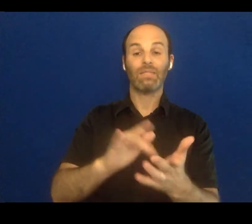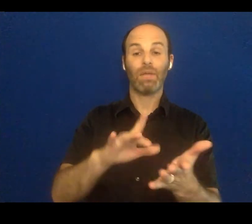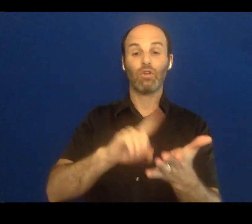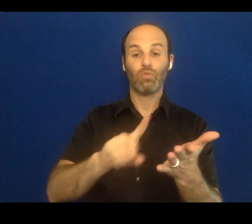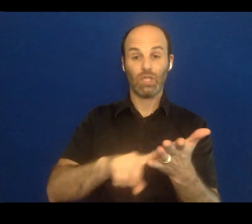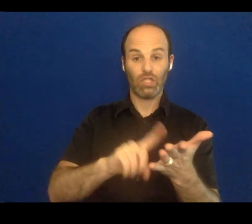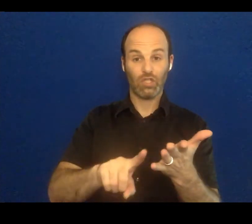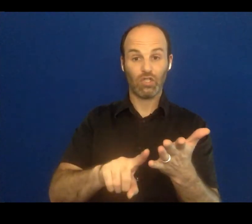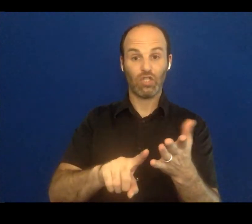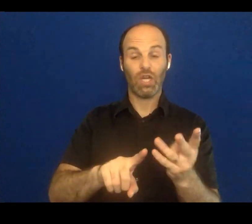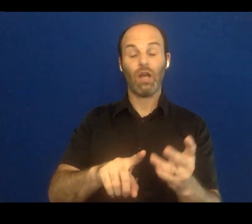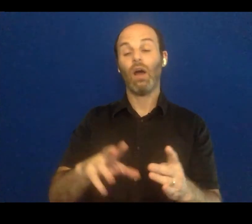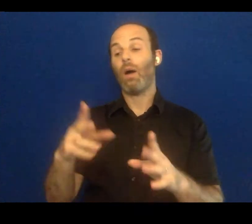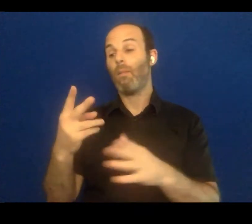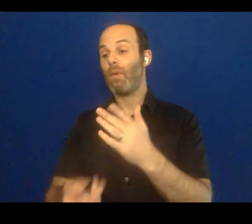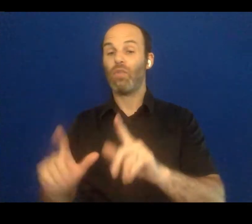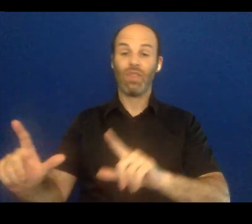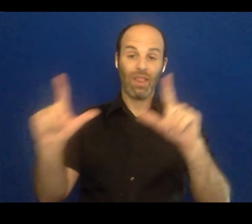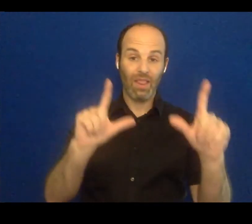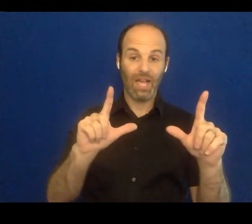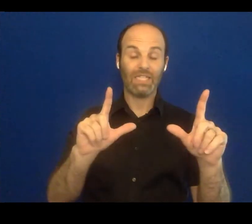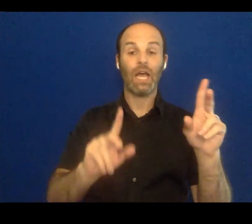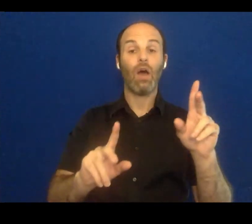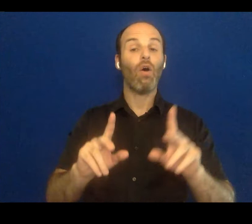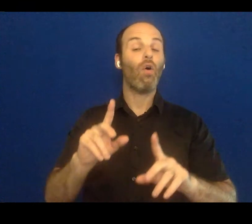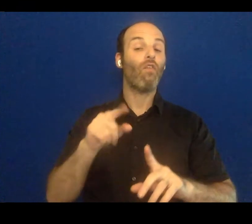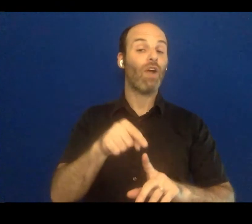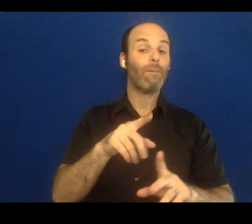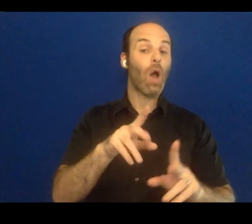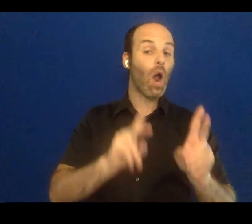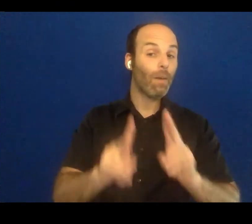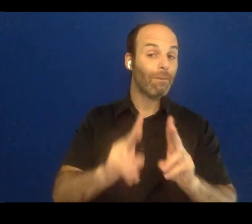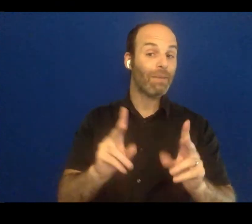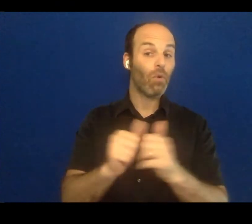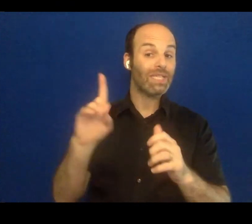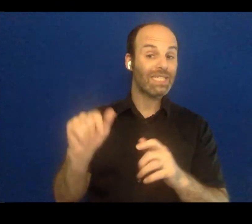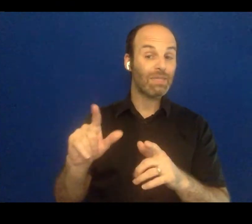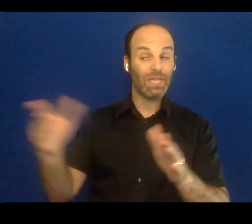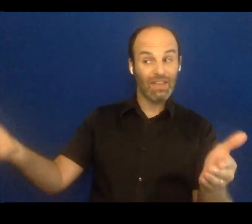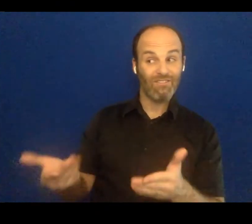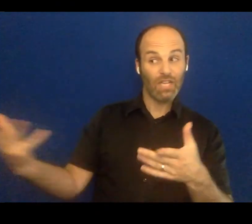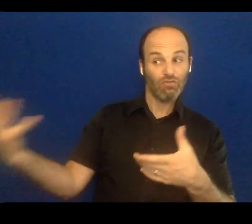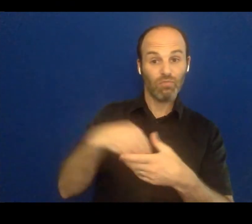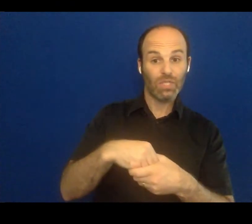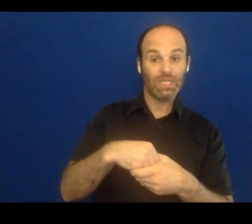BOTH FROM THE LENS OF OUR FOLKS WITH DISABILITIES PARTICIPATING IN MEDICAL RESEARCH OR INVITED TO PARTICIPATE AND THEN ALSO